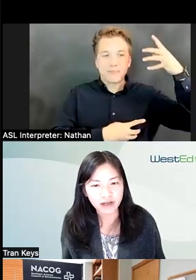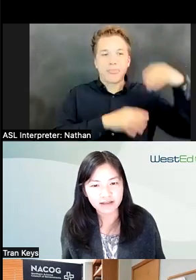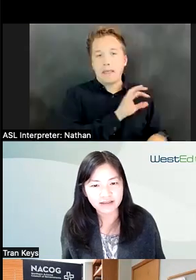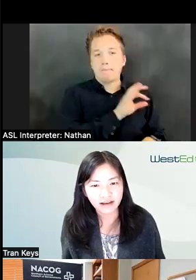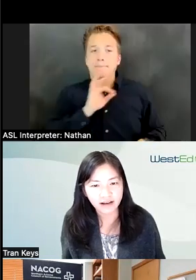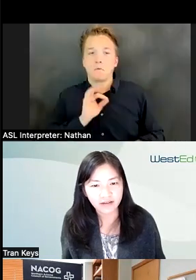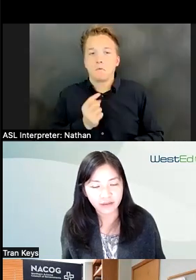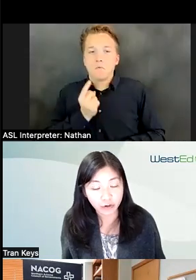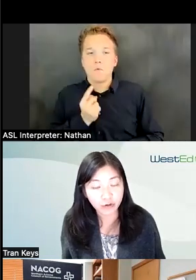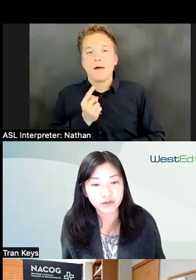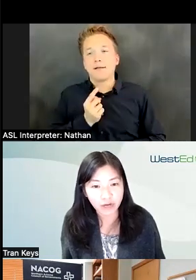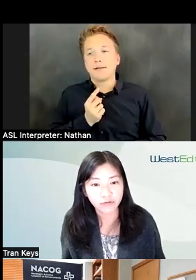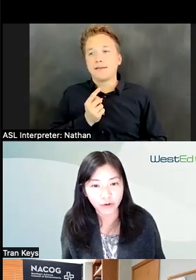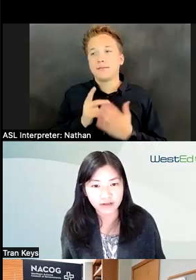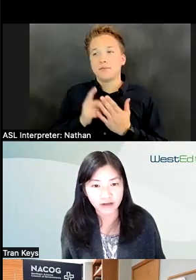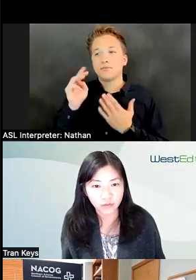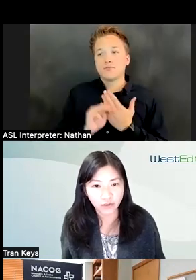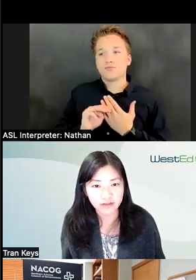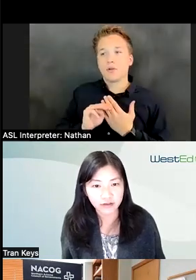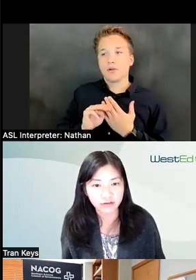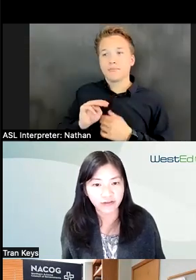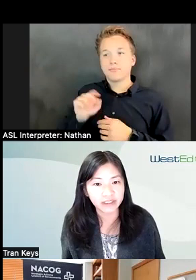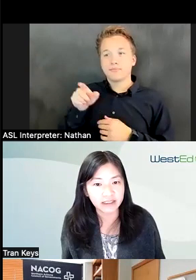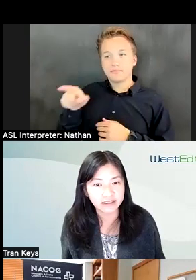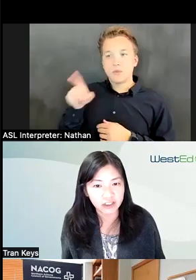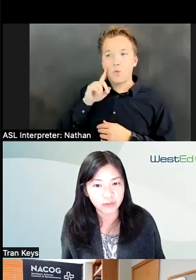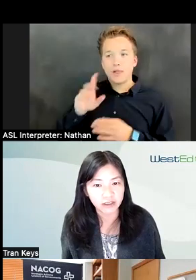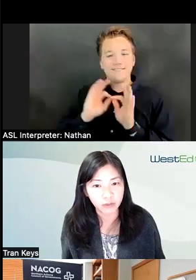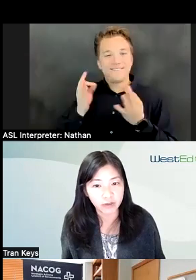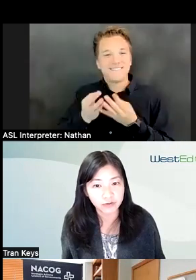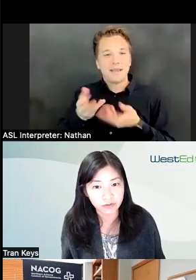So, the program strand we'll focus on is what is under family engagement and community services.